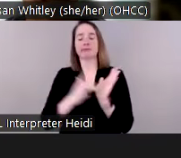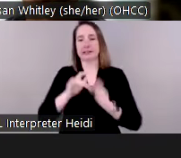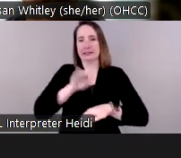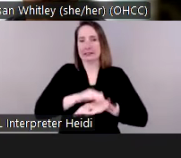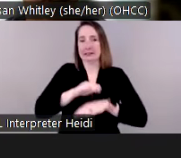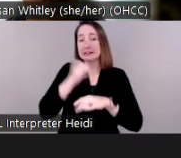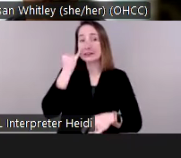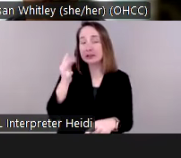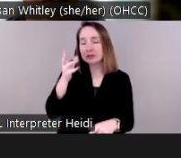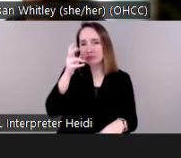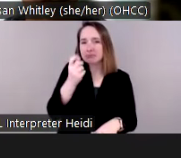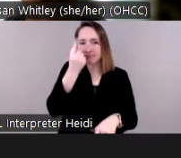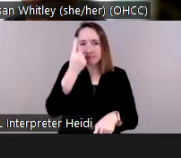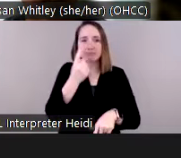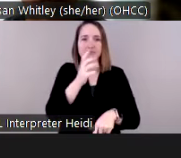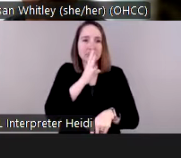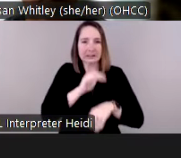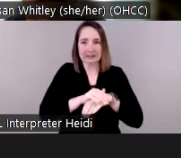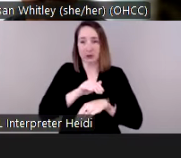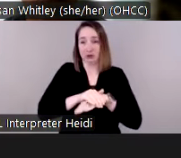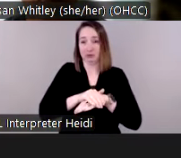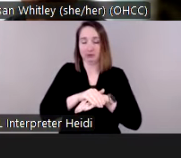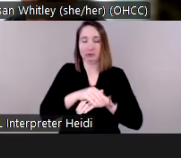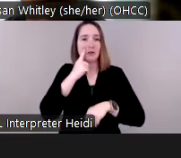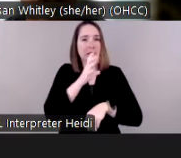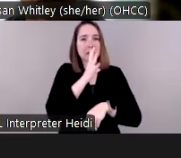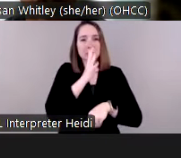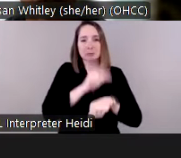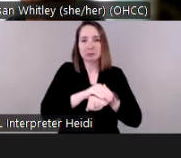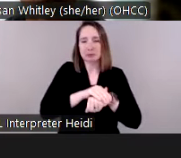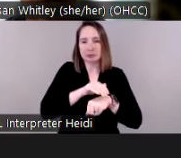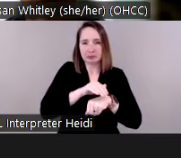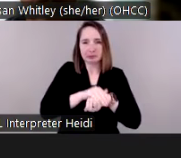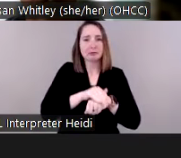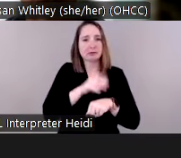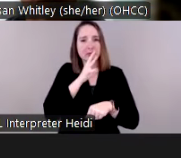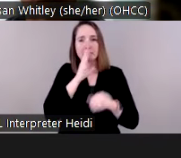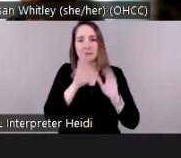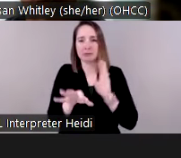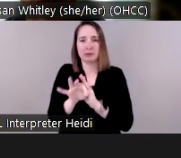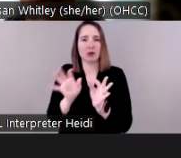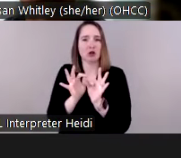speak English. For all my English speakers, I need you